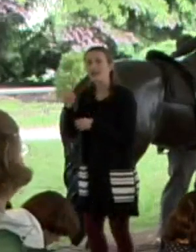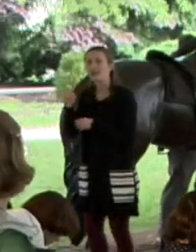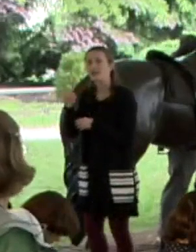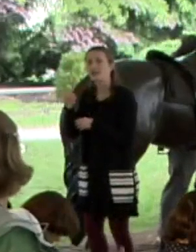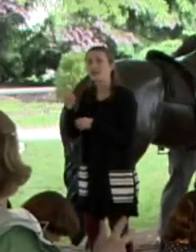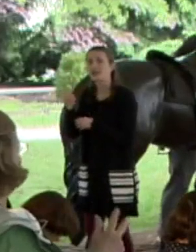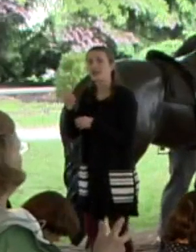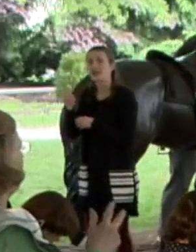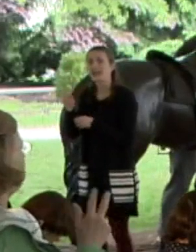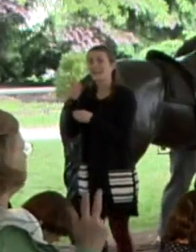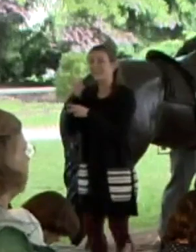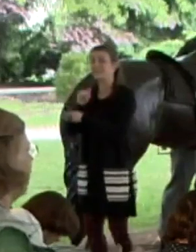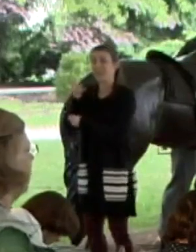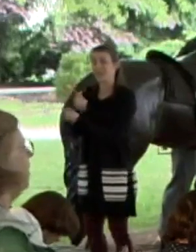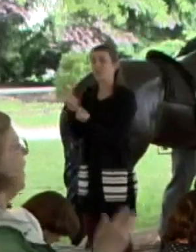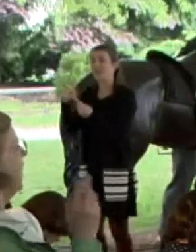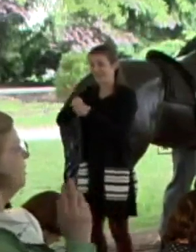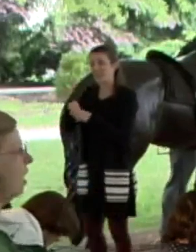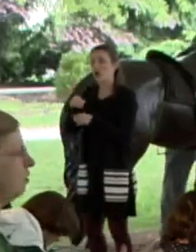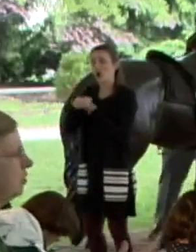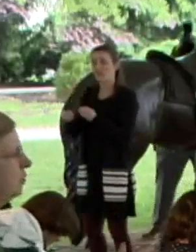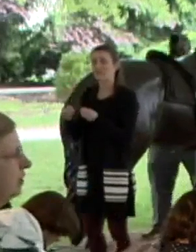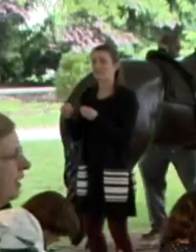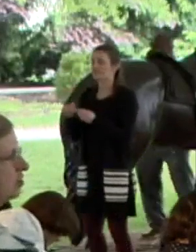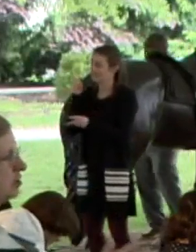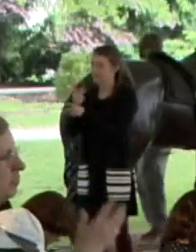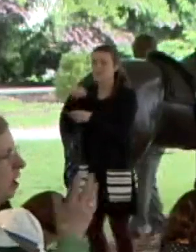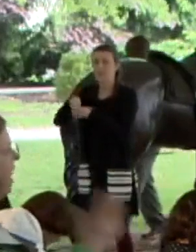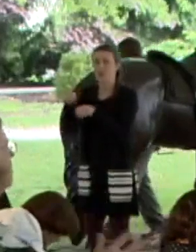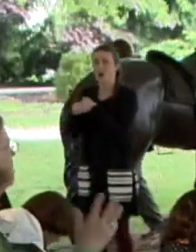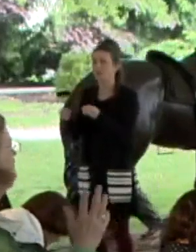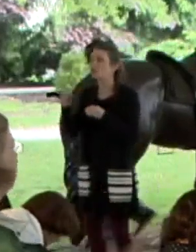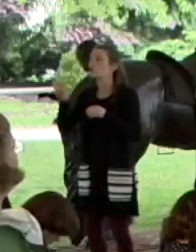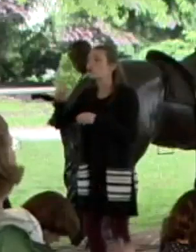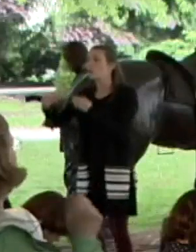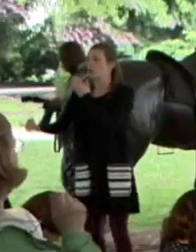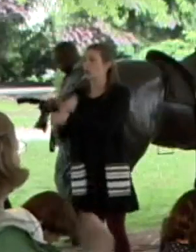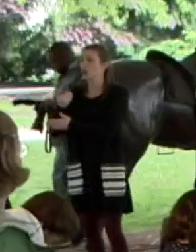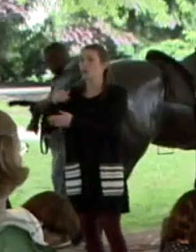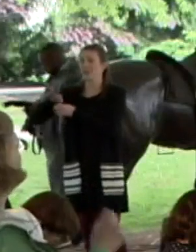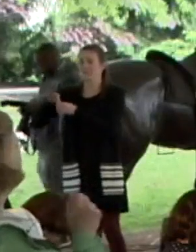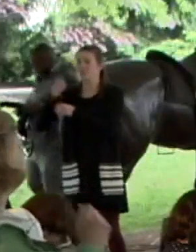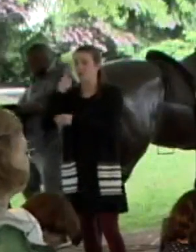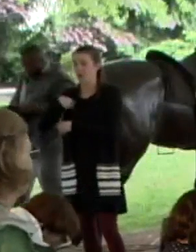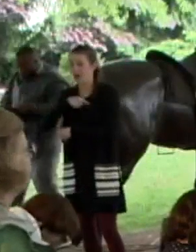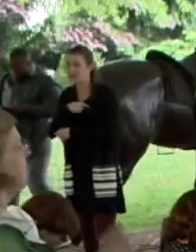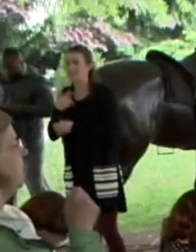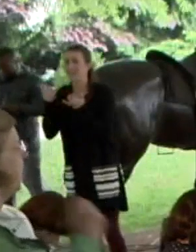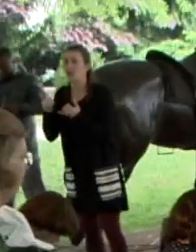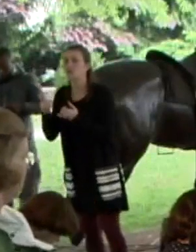DELEGATES, THE LACK OF THE GOVERNOR AND IN THE TRANSITION